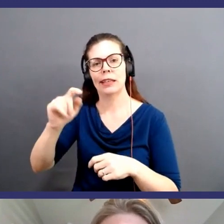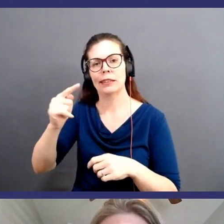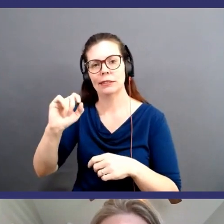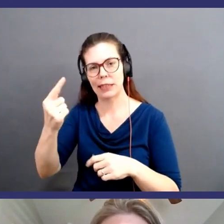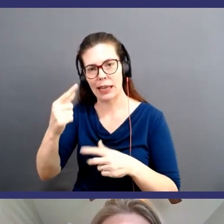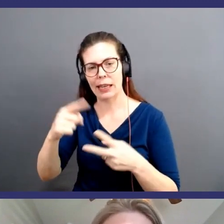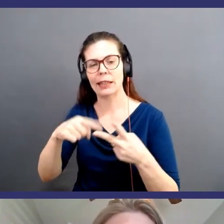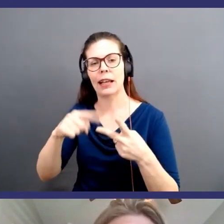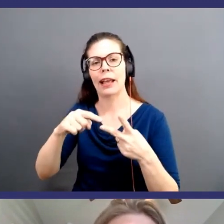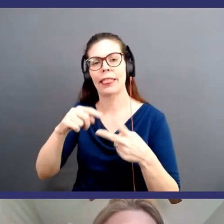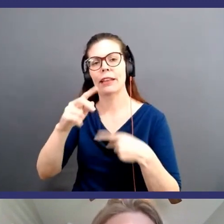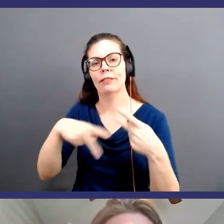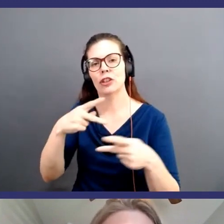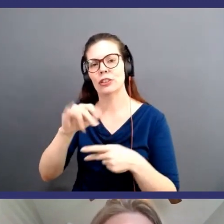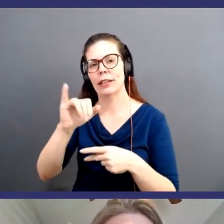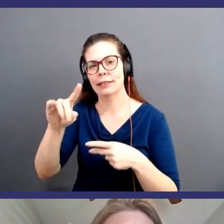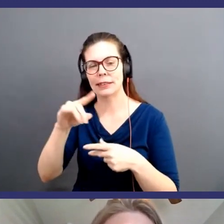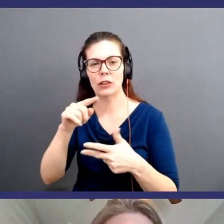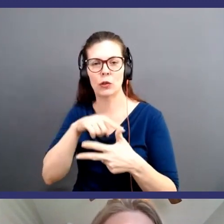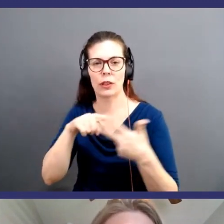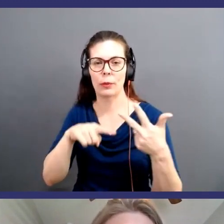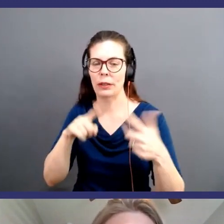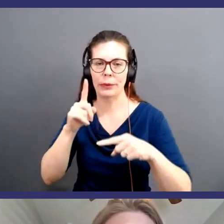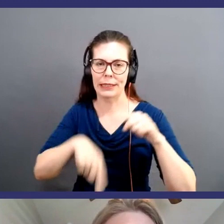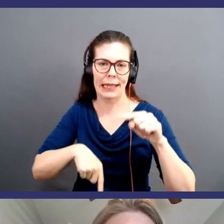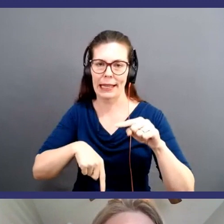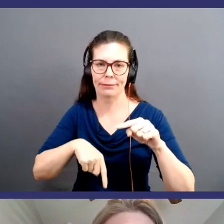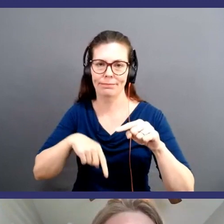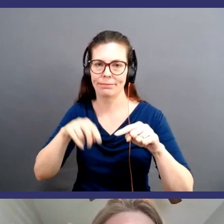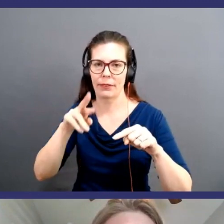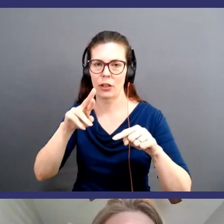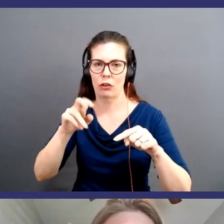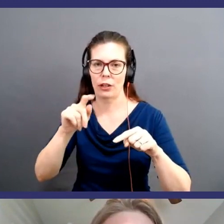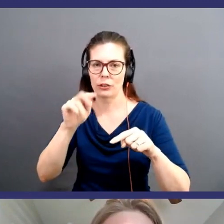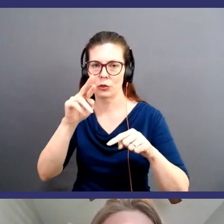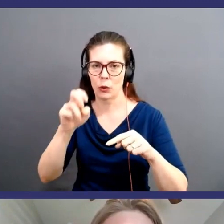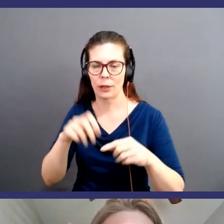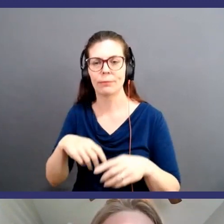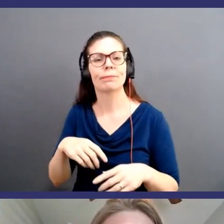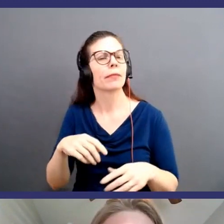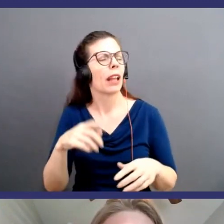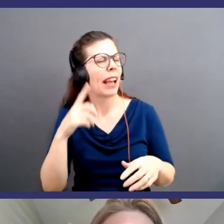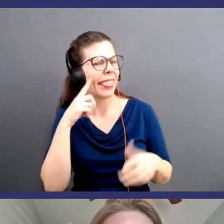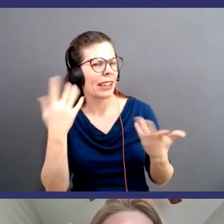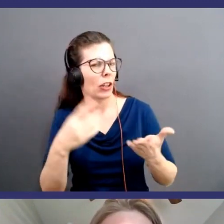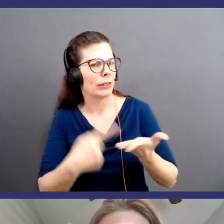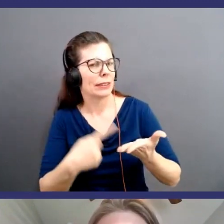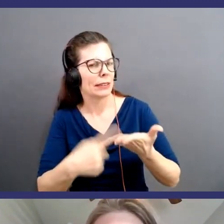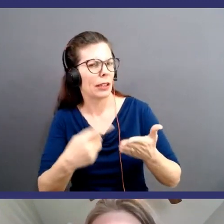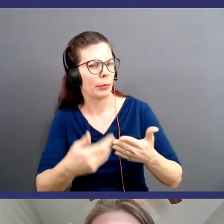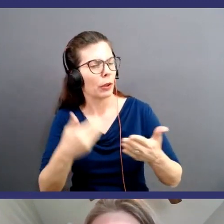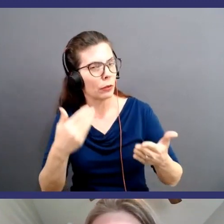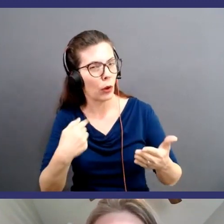These are the three metadata that can't be restored. Okay, and I think we had discussed this before when we talked about this launch,